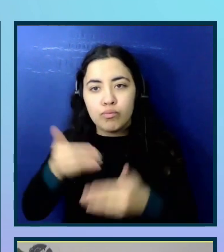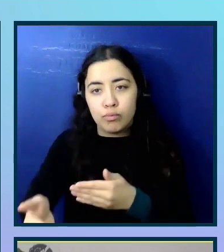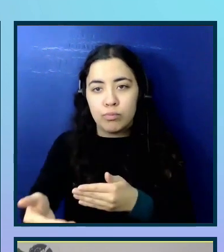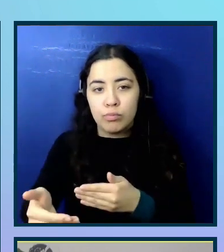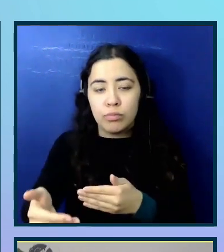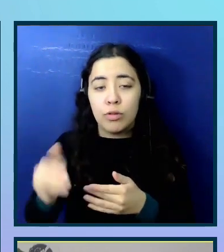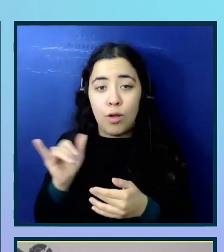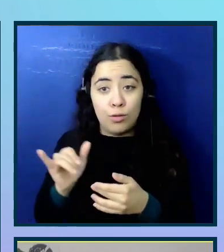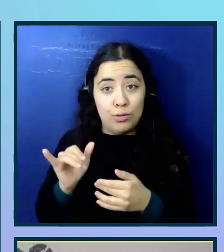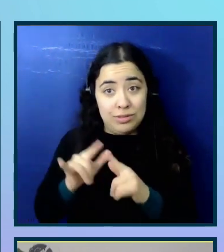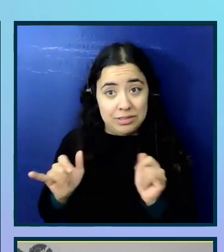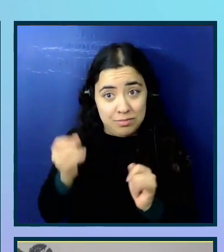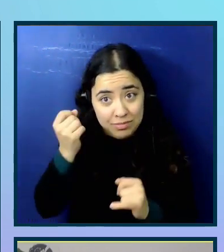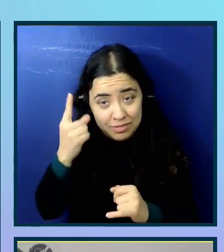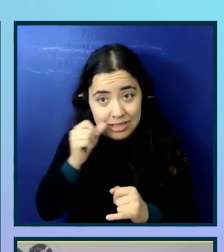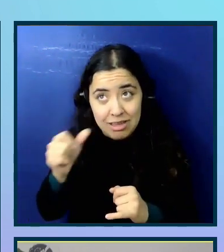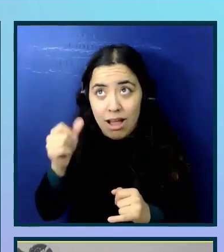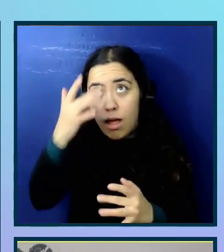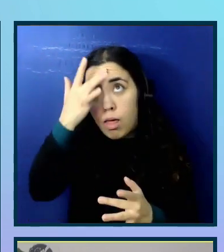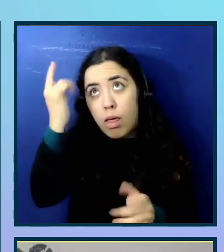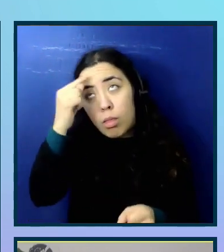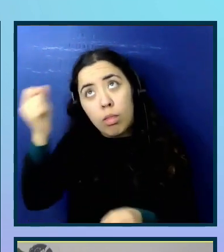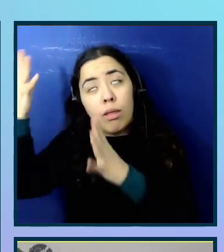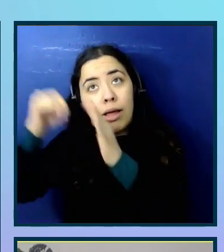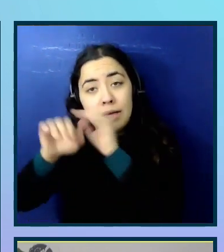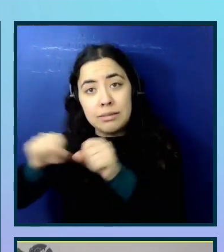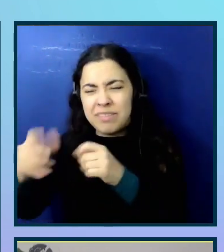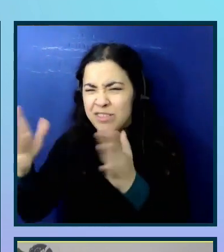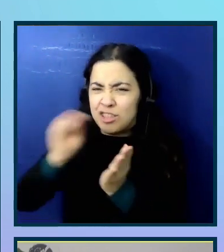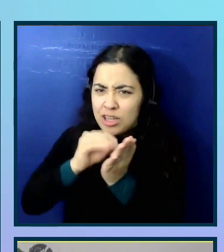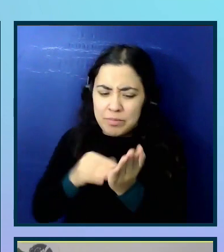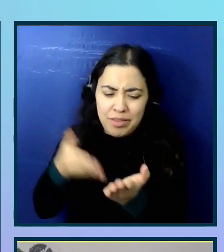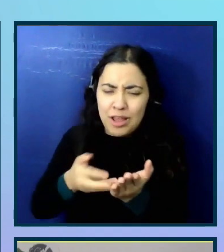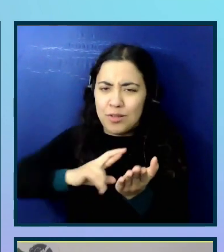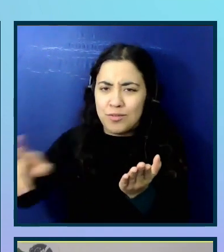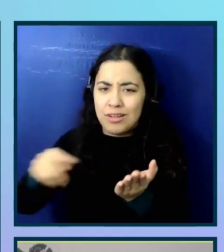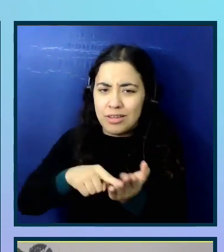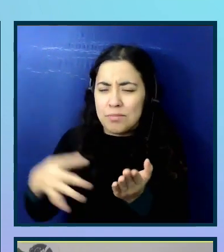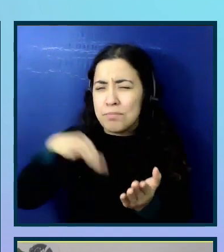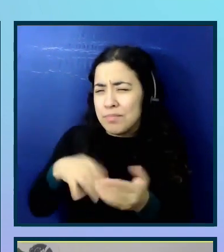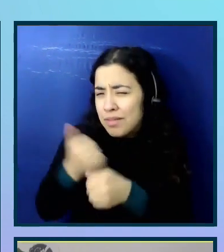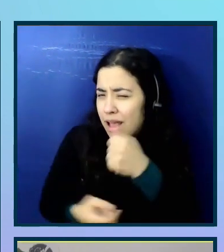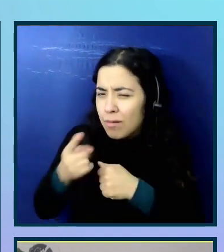if you have to actually document it. And then it benefits everyone in the team.